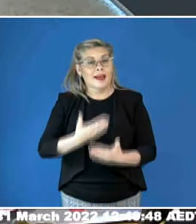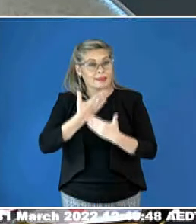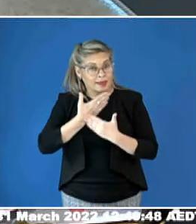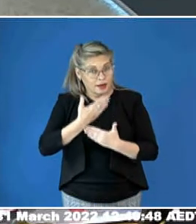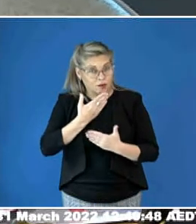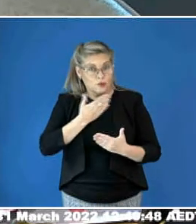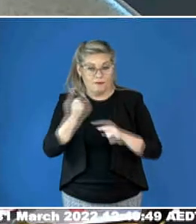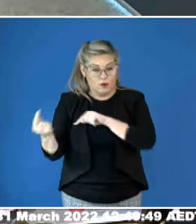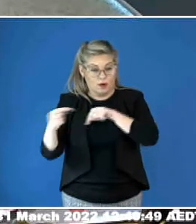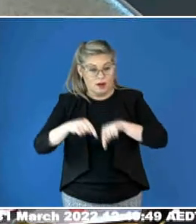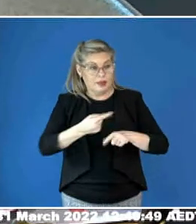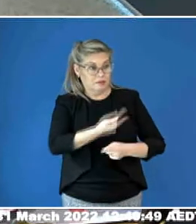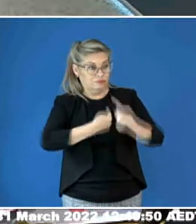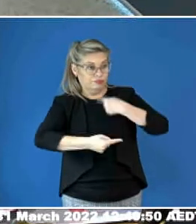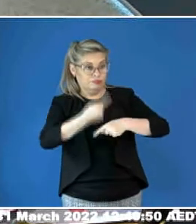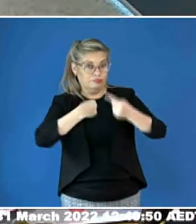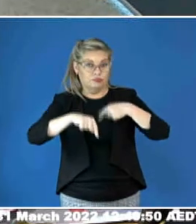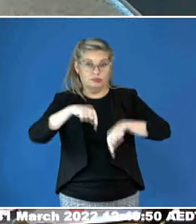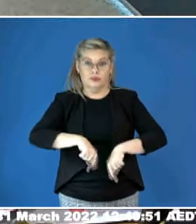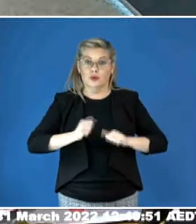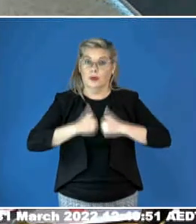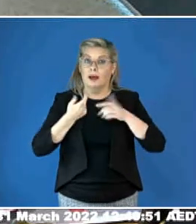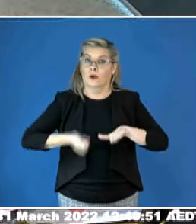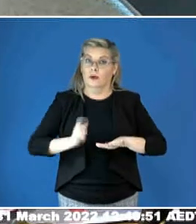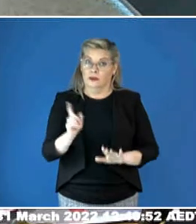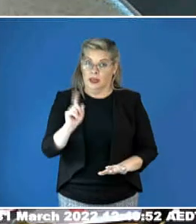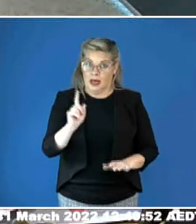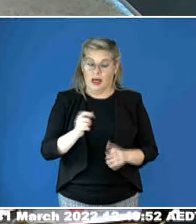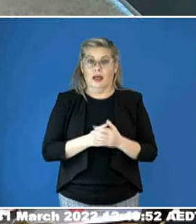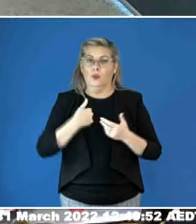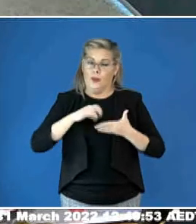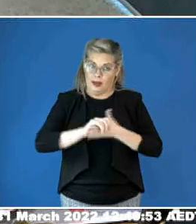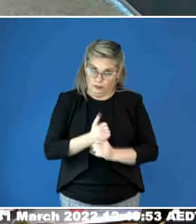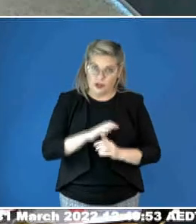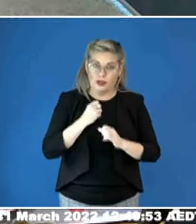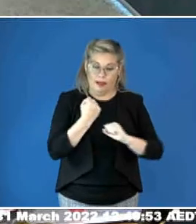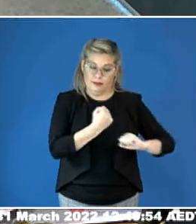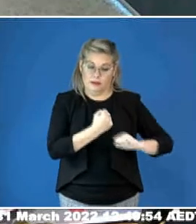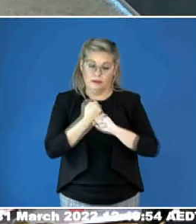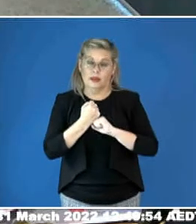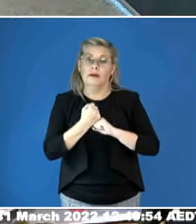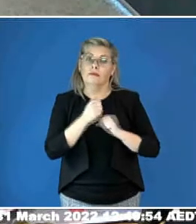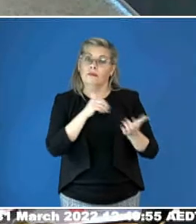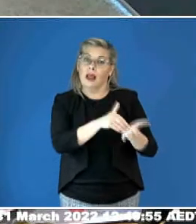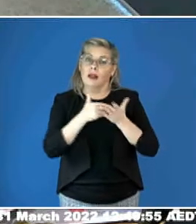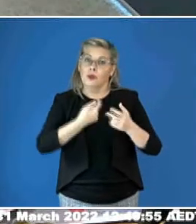today. We appreciate the assistance that you have given to the Royal Commission and your evidence. Thank you. Thank you, Commissioner.